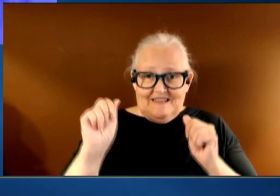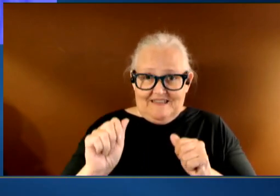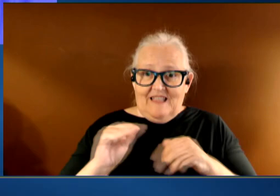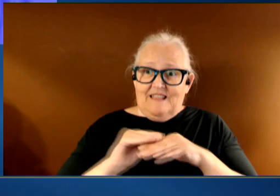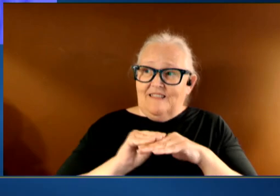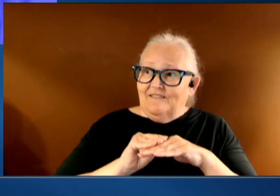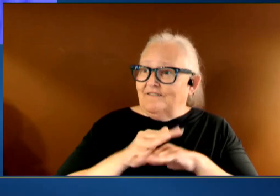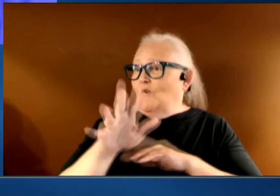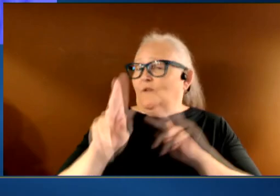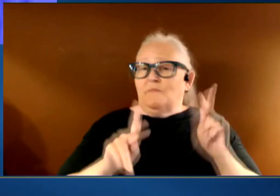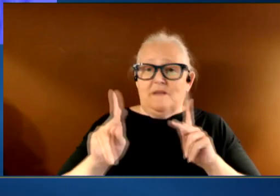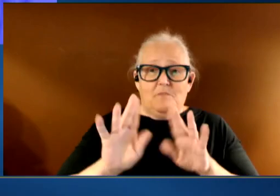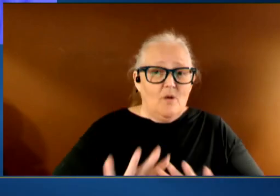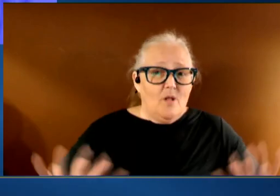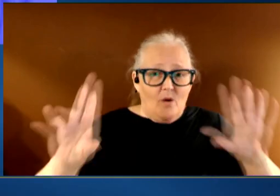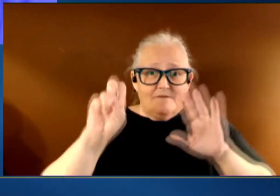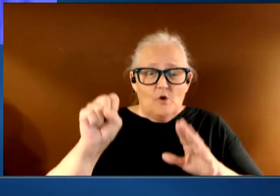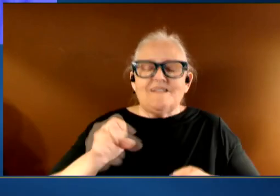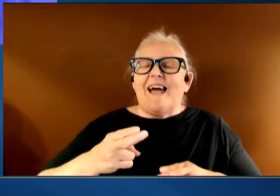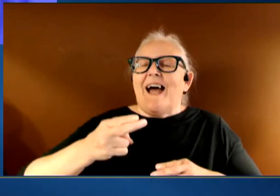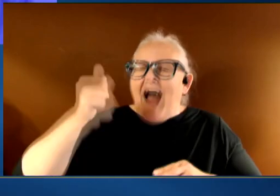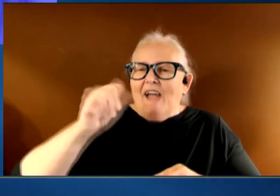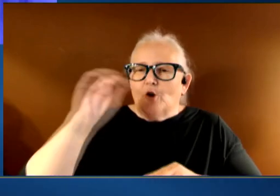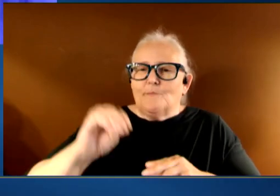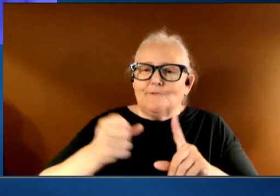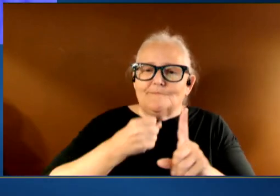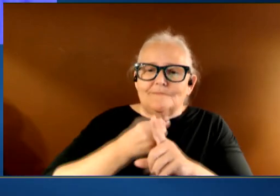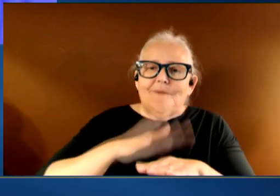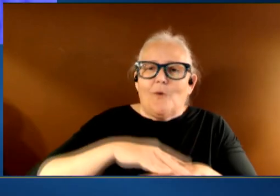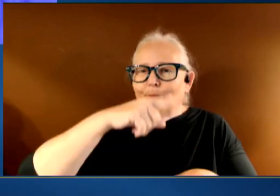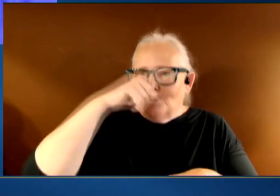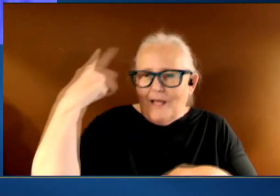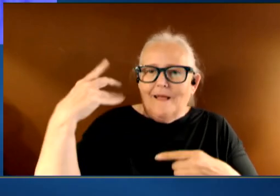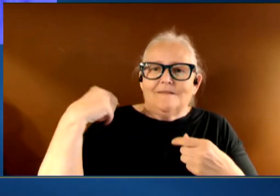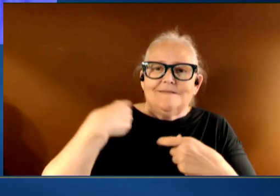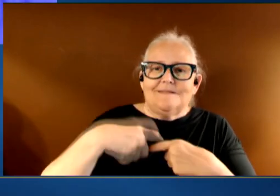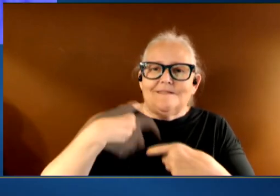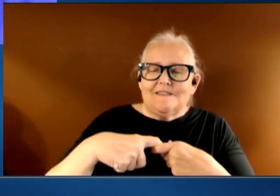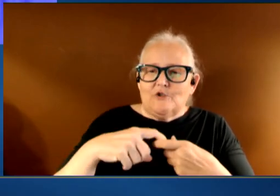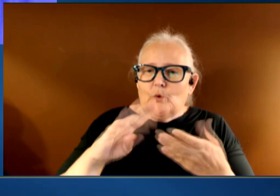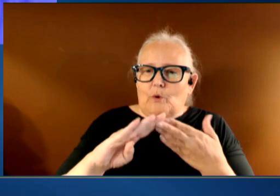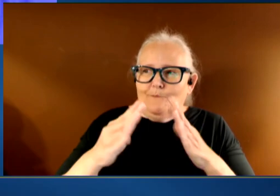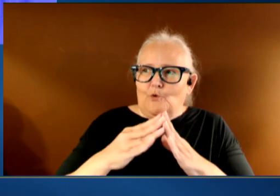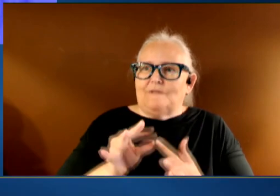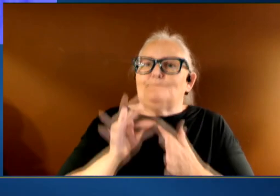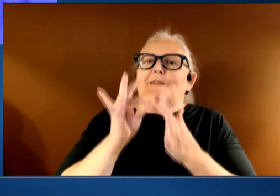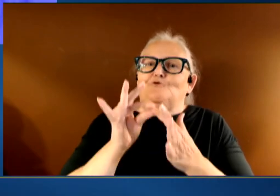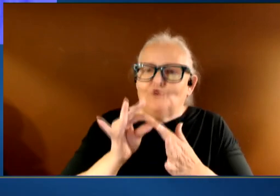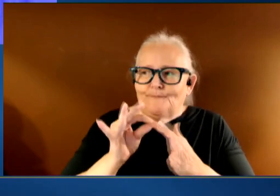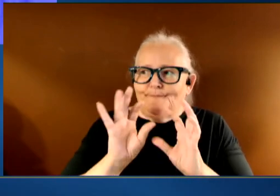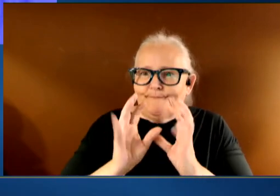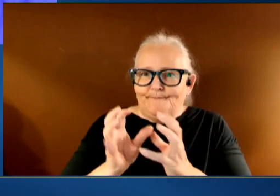it disproportionately impacts Black and Latino communities in particular. But there's hope in